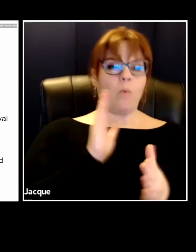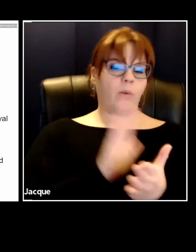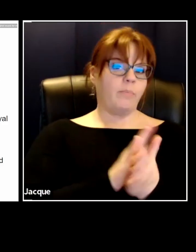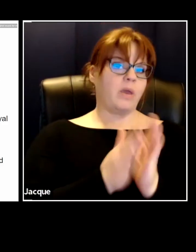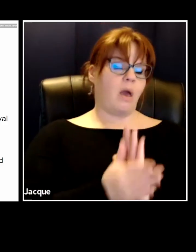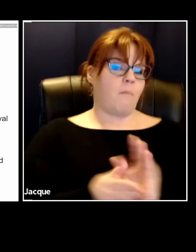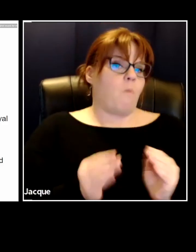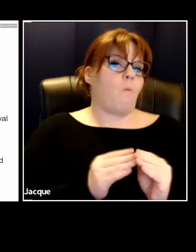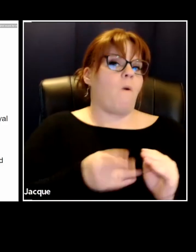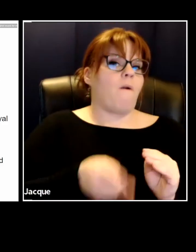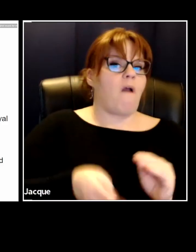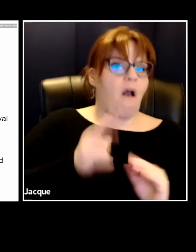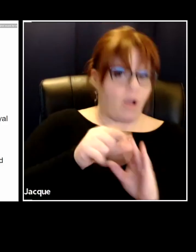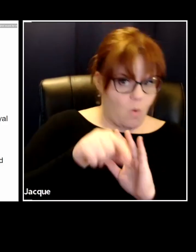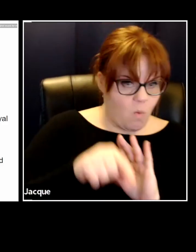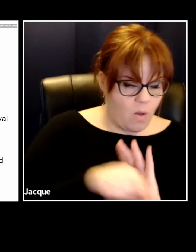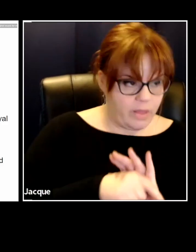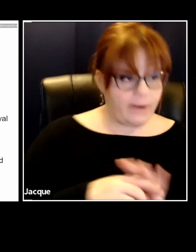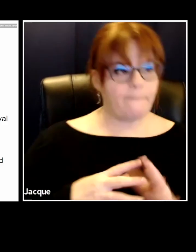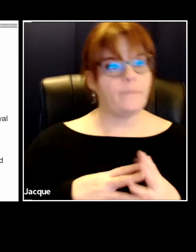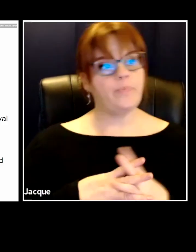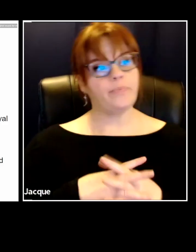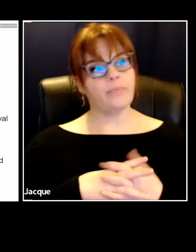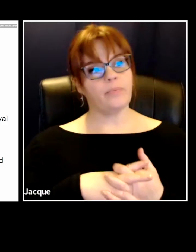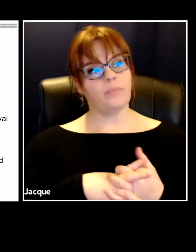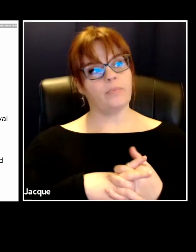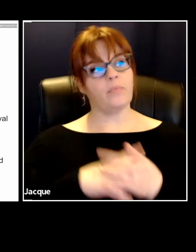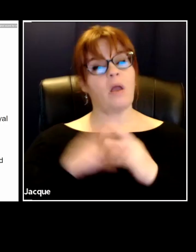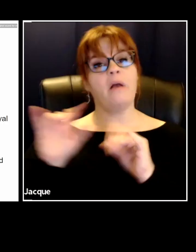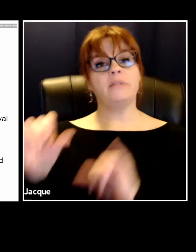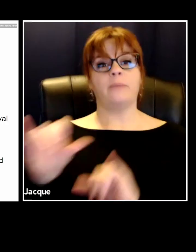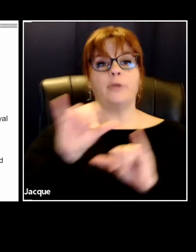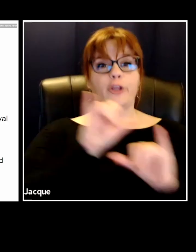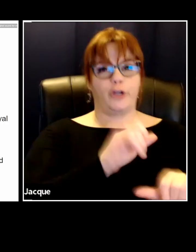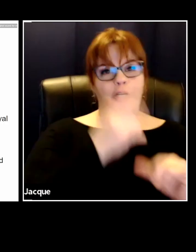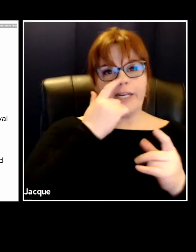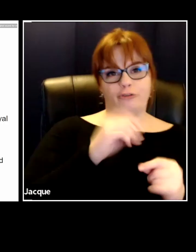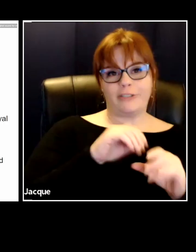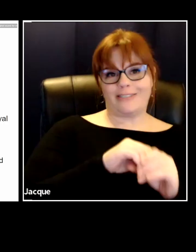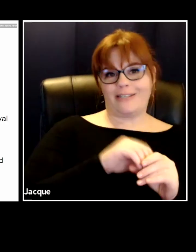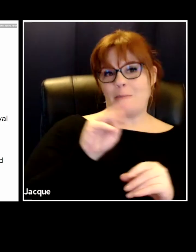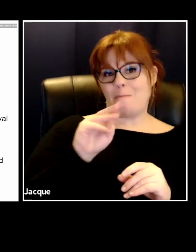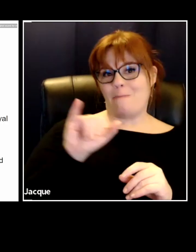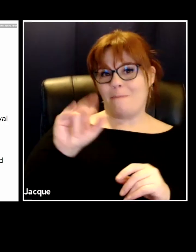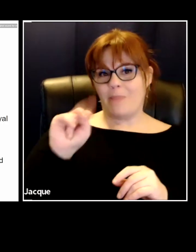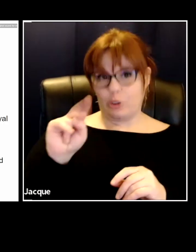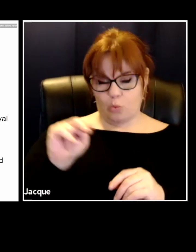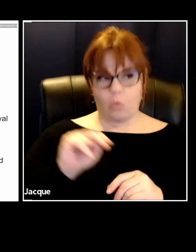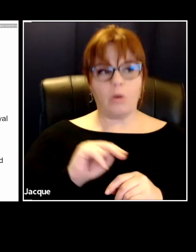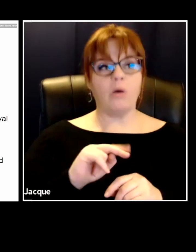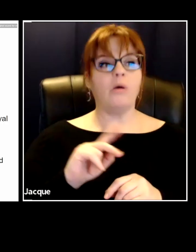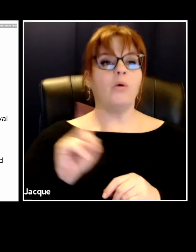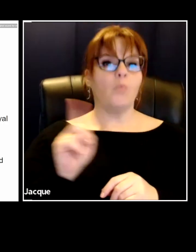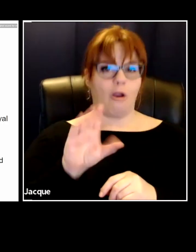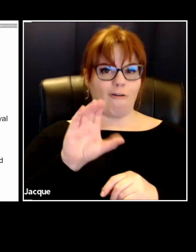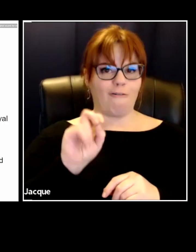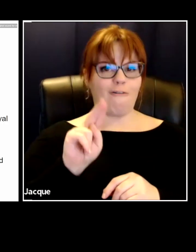higher quality. Similar interests in in Minnesota um where the platform is used to evaluate a number